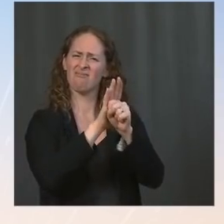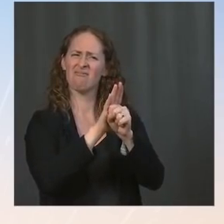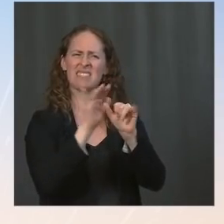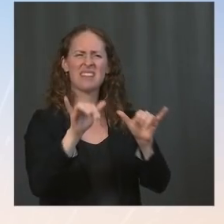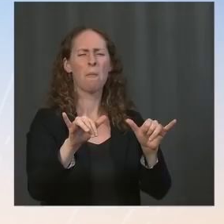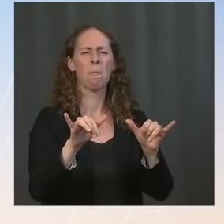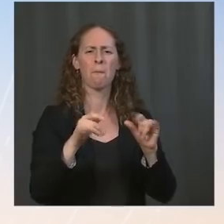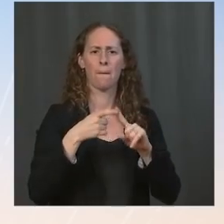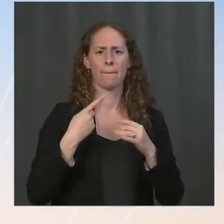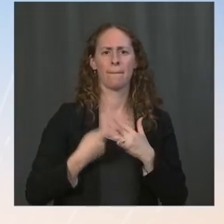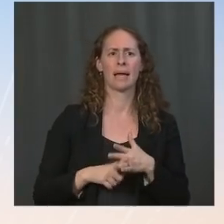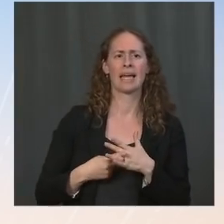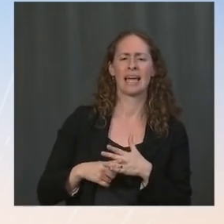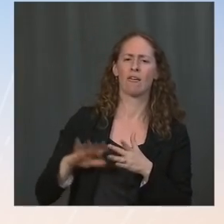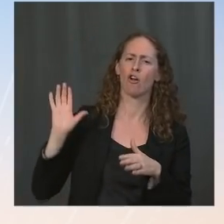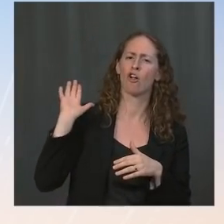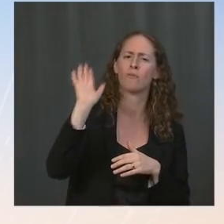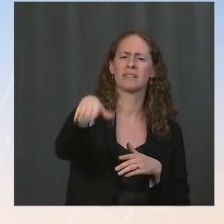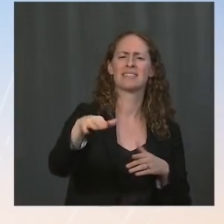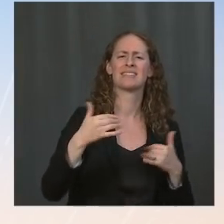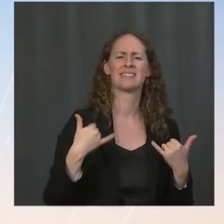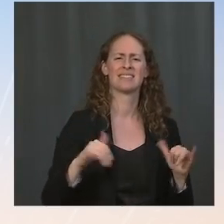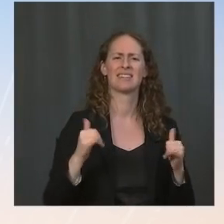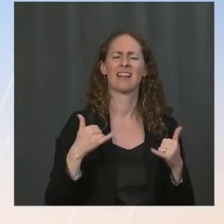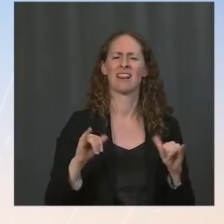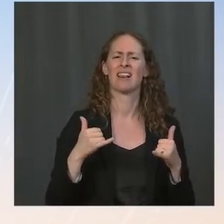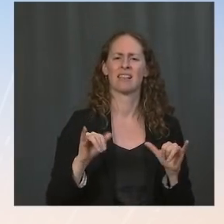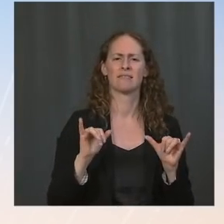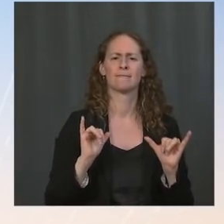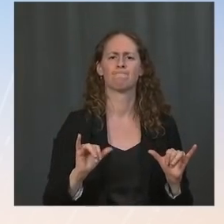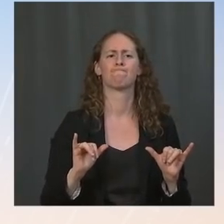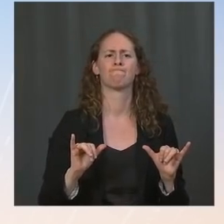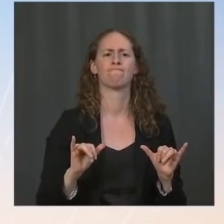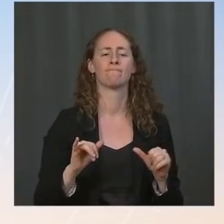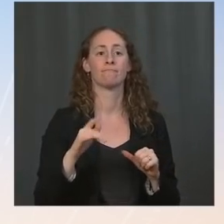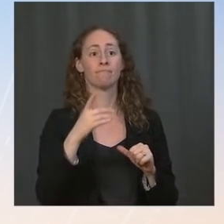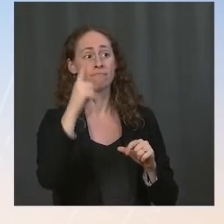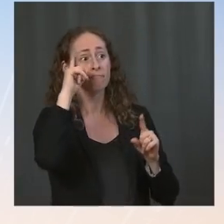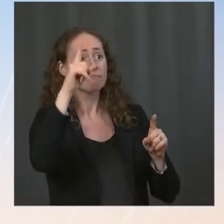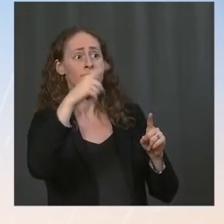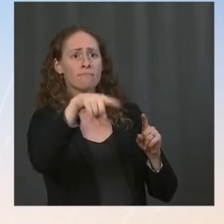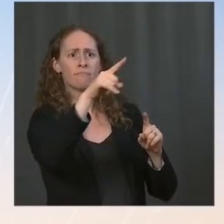even as we bring our men and women from the military home. And let me just outline for you a couple of the steps